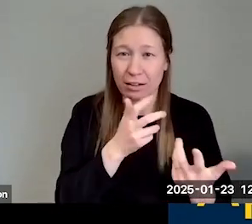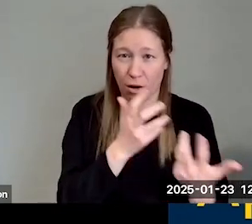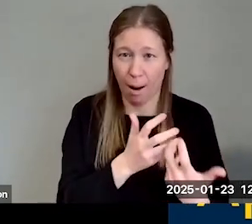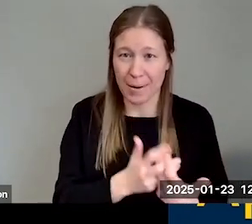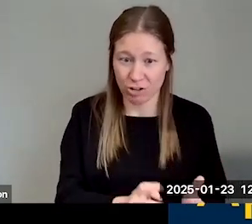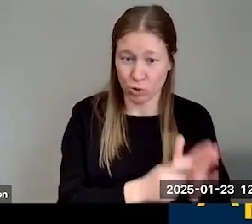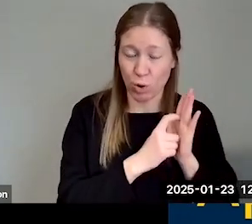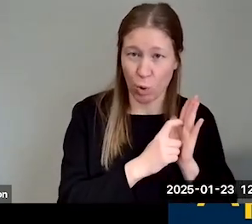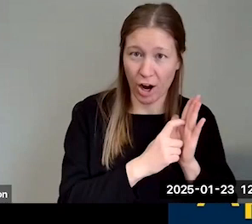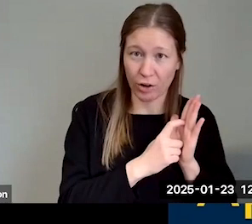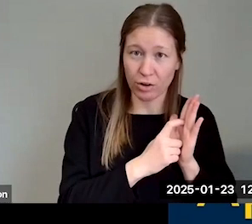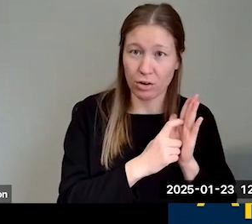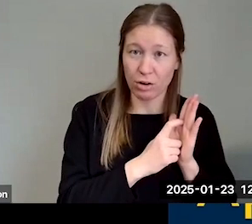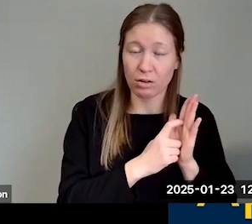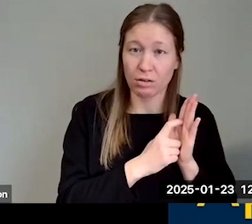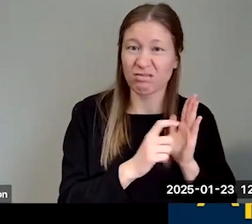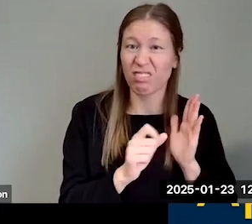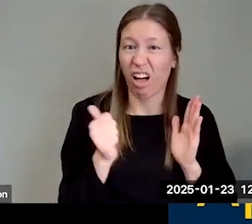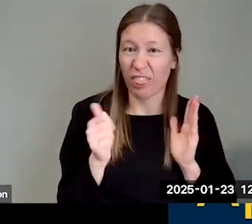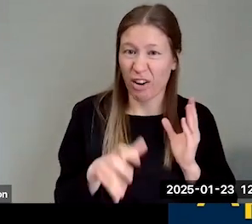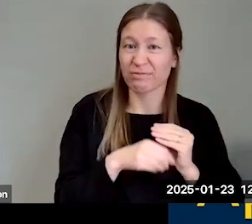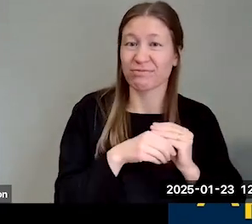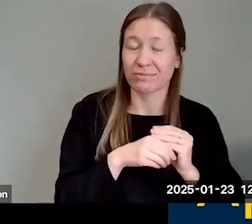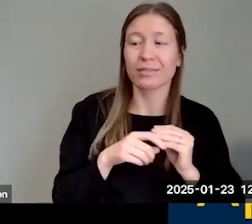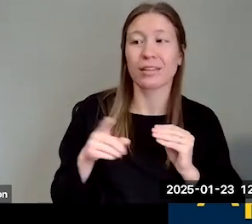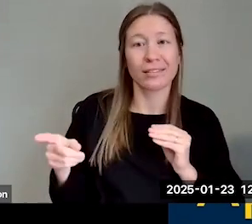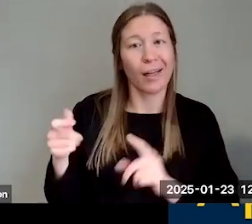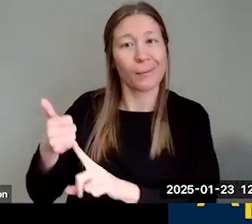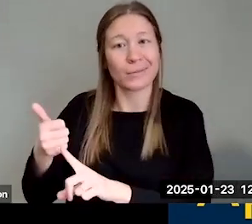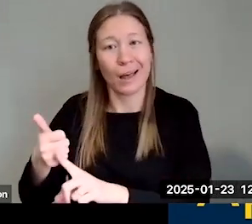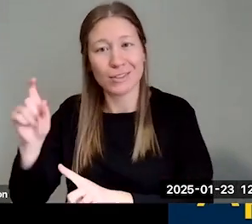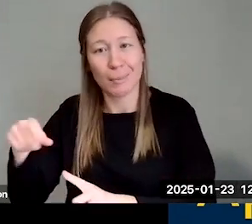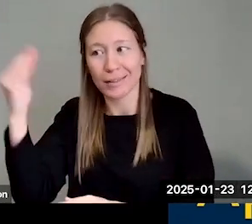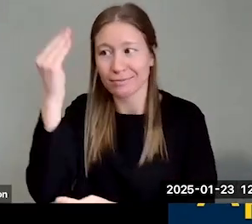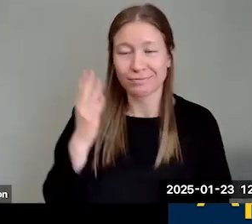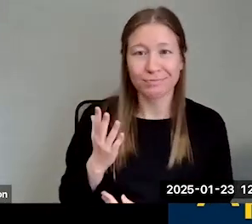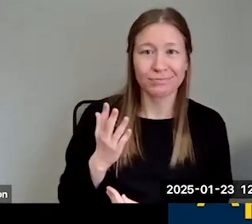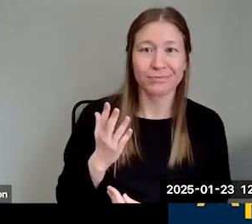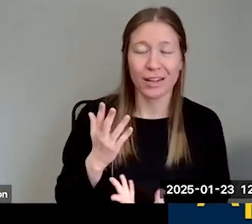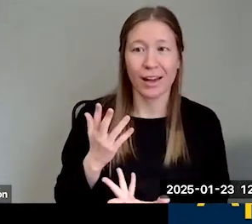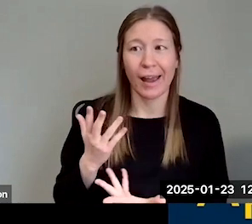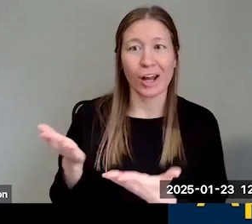they do need to disclose that they have that disability and need an accommodation.